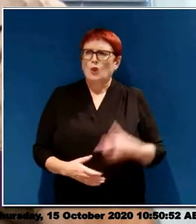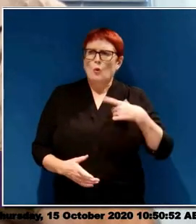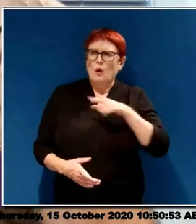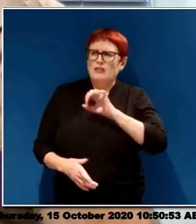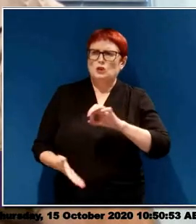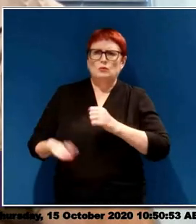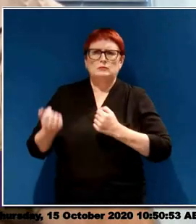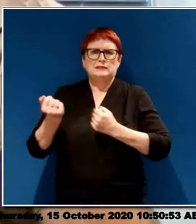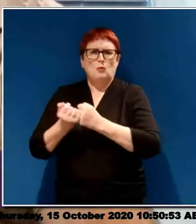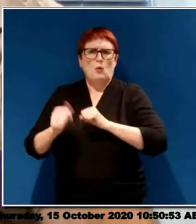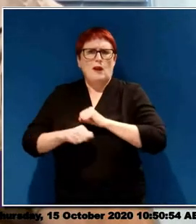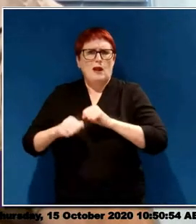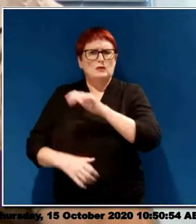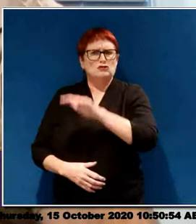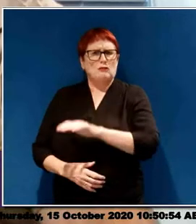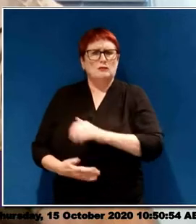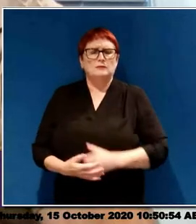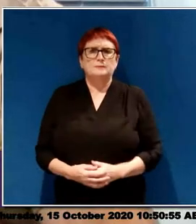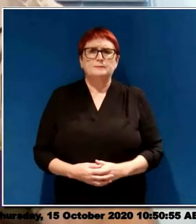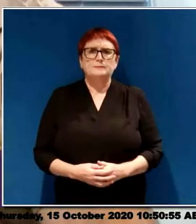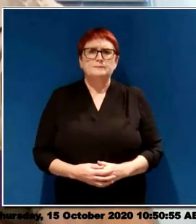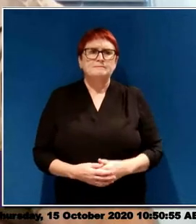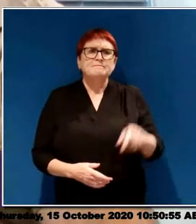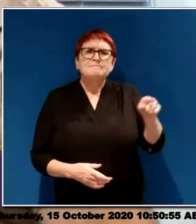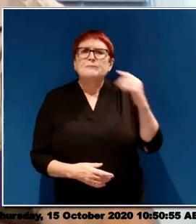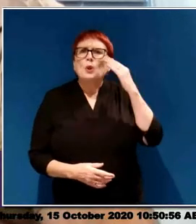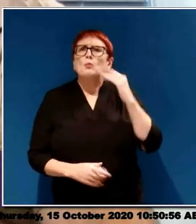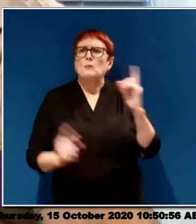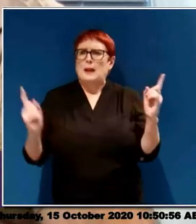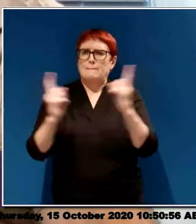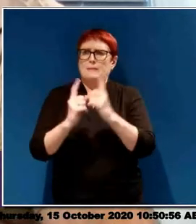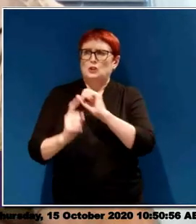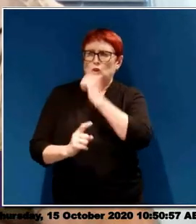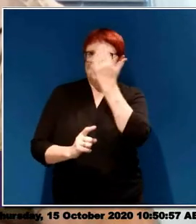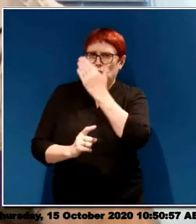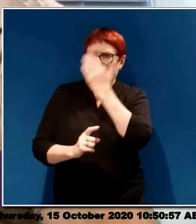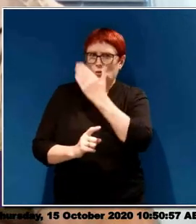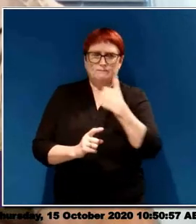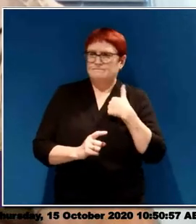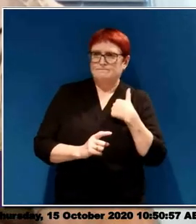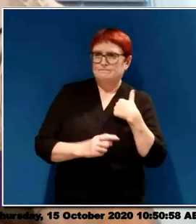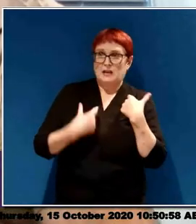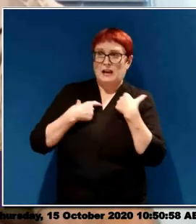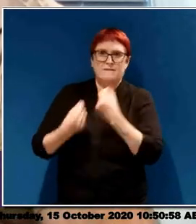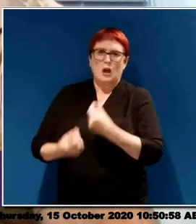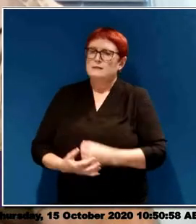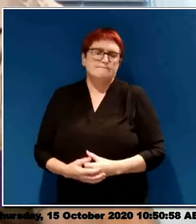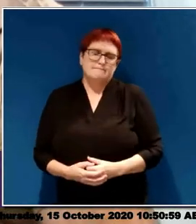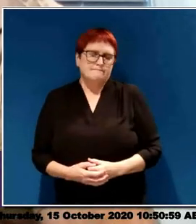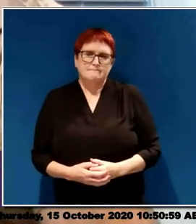I know she had a meeting with the school that we went to go to, yeah, but